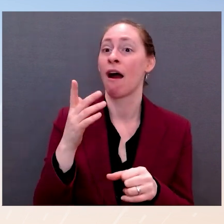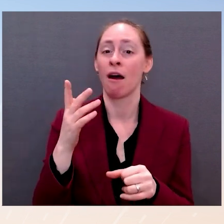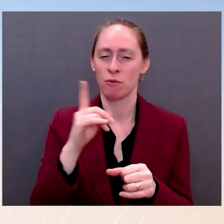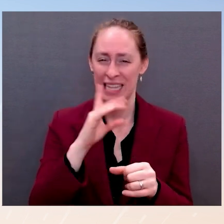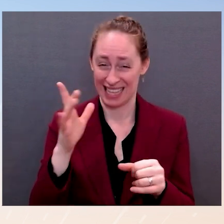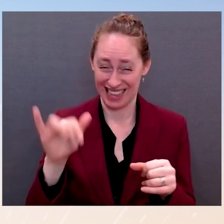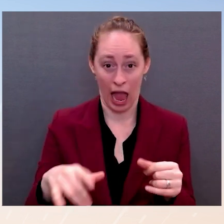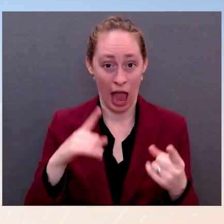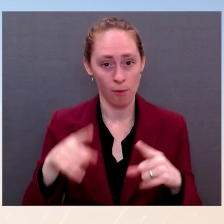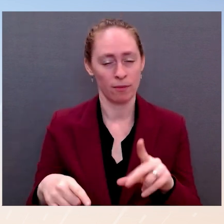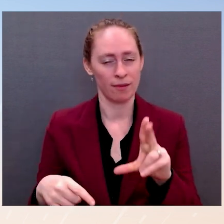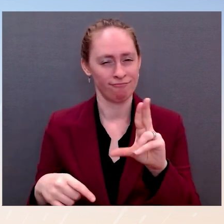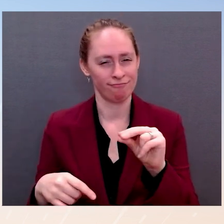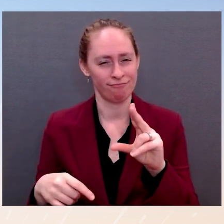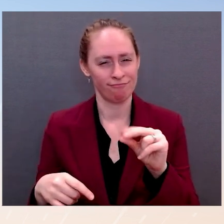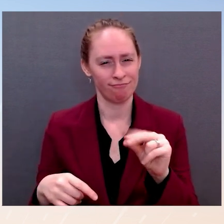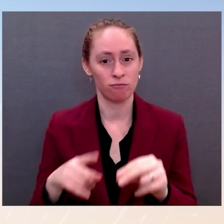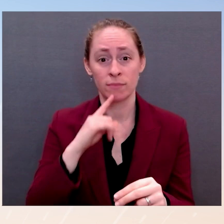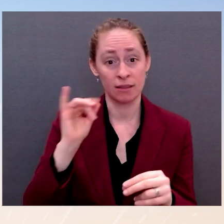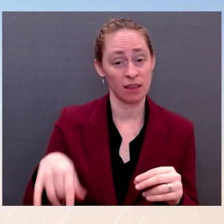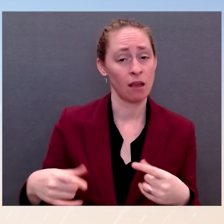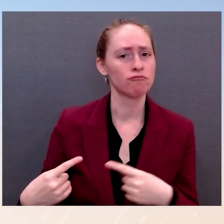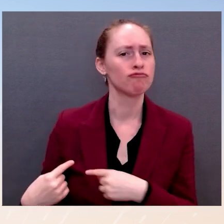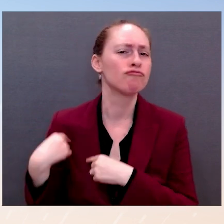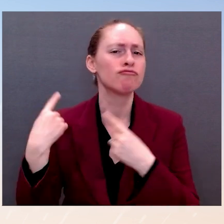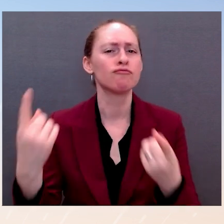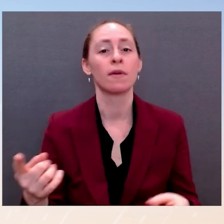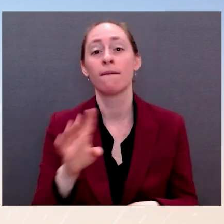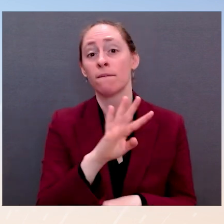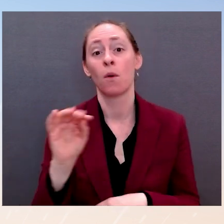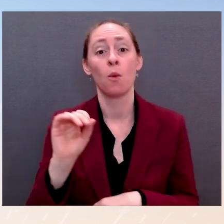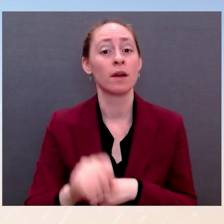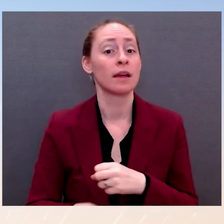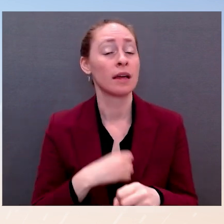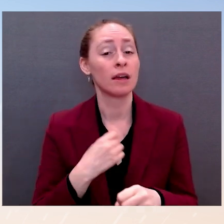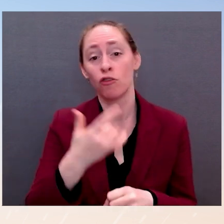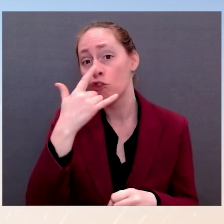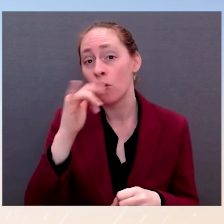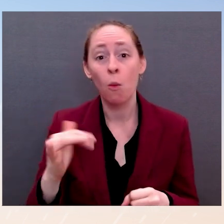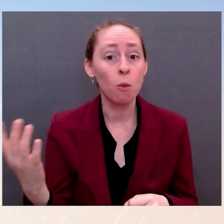And for endometrial cancer, for the last 40 years,